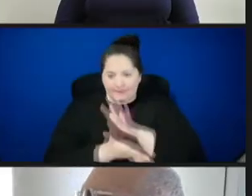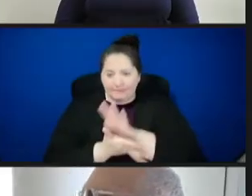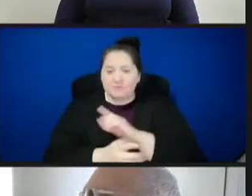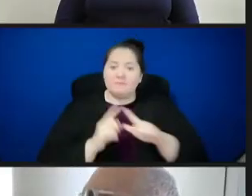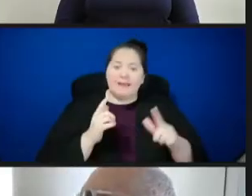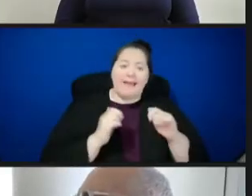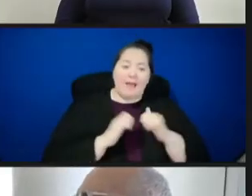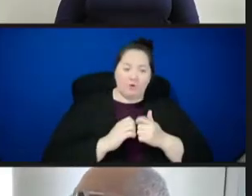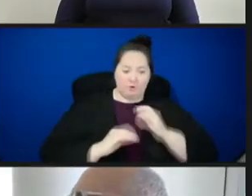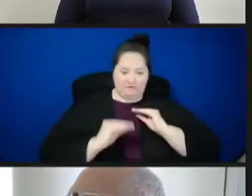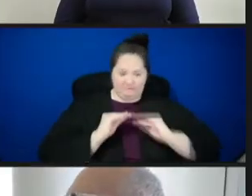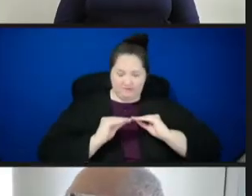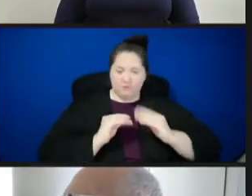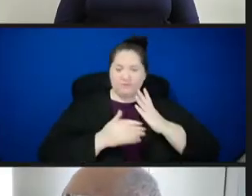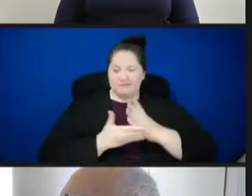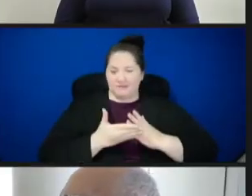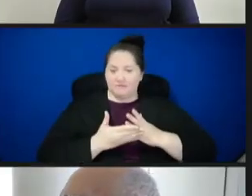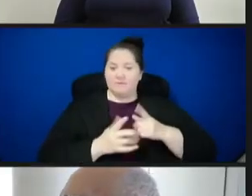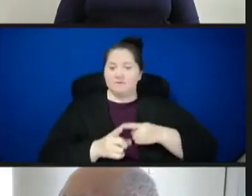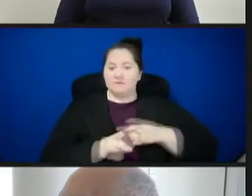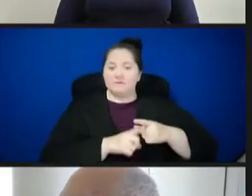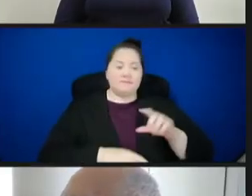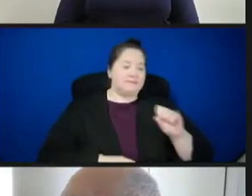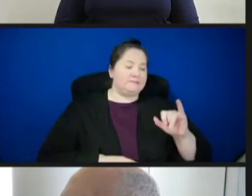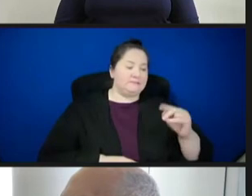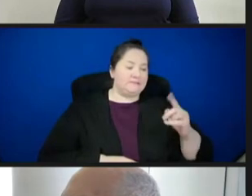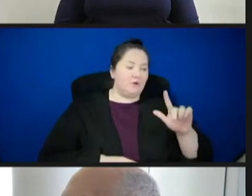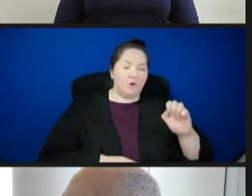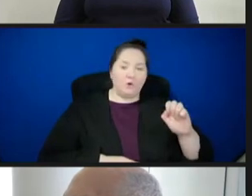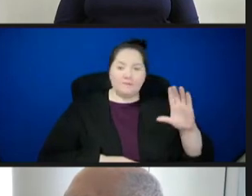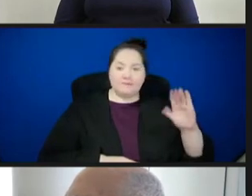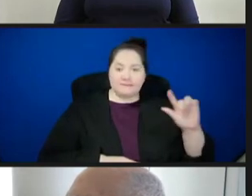correct with some of that particularly through single cell analysis combining with deep learning